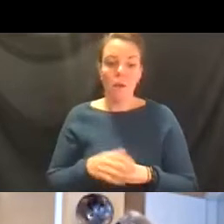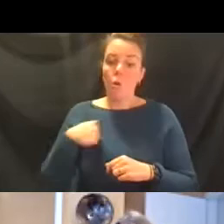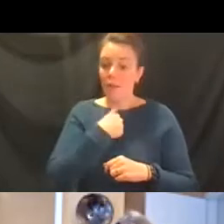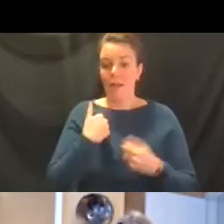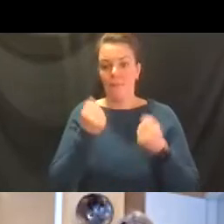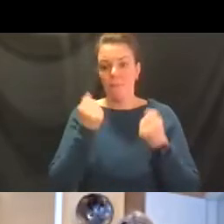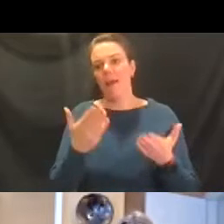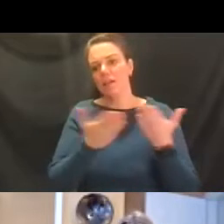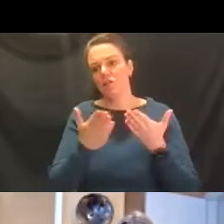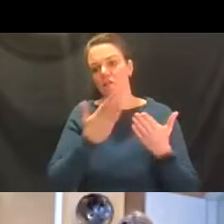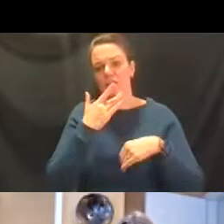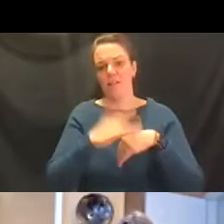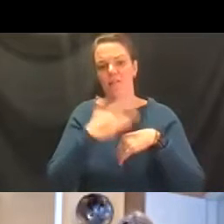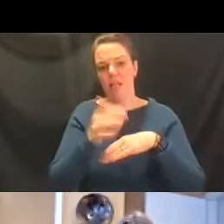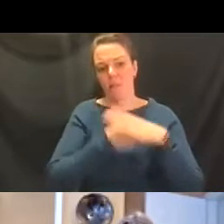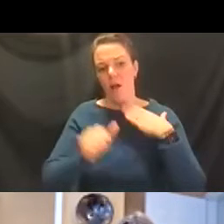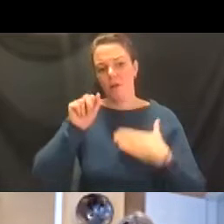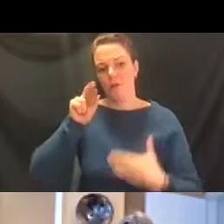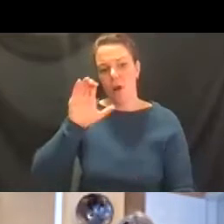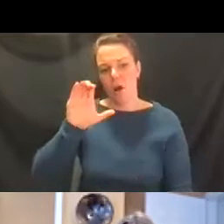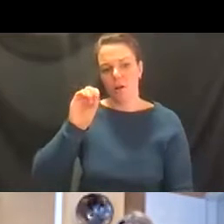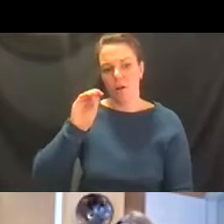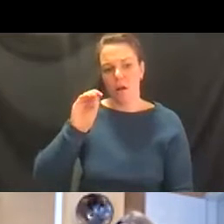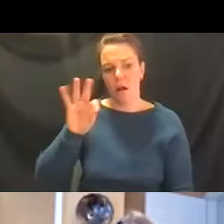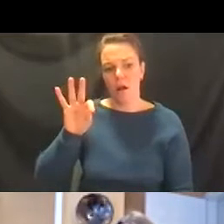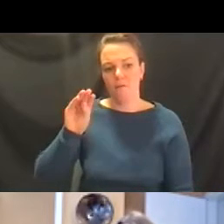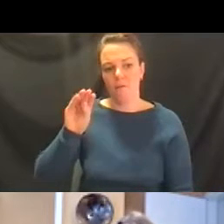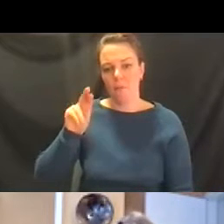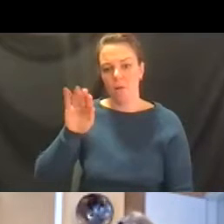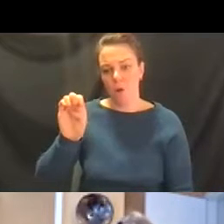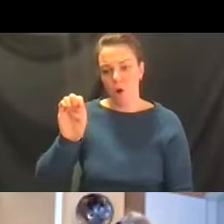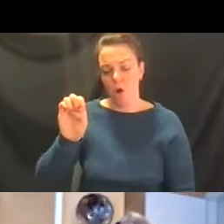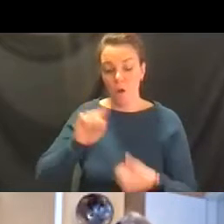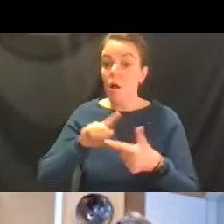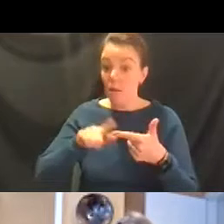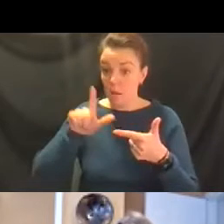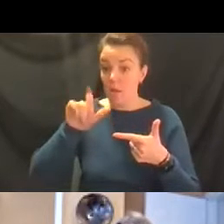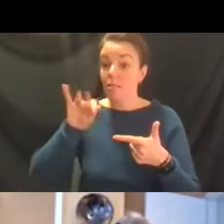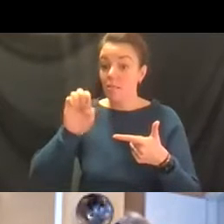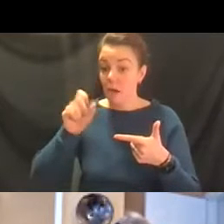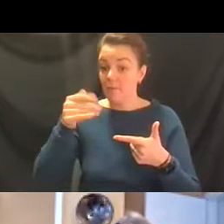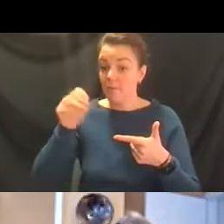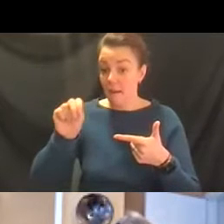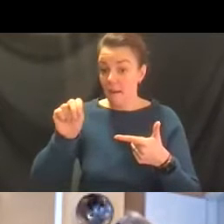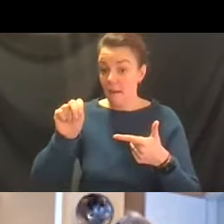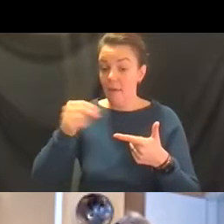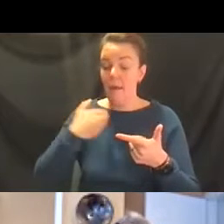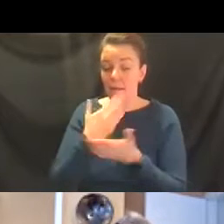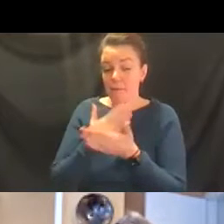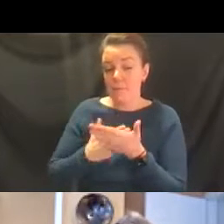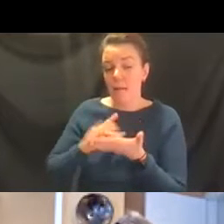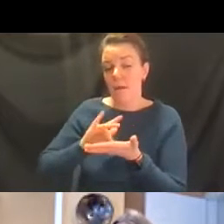through the Arc of Monroe. Lifespan also has some medical coordination services available to them